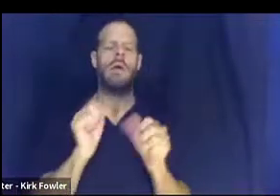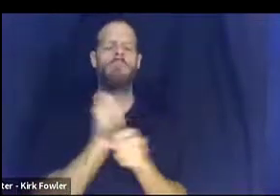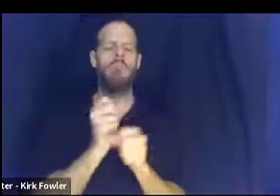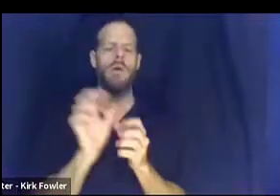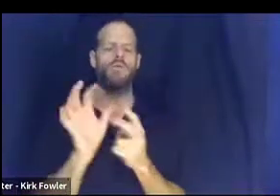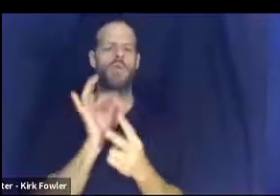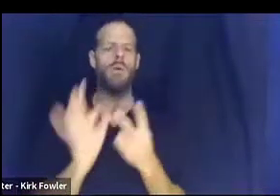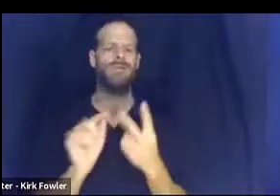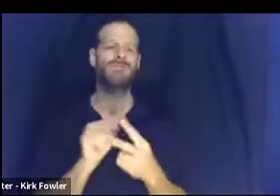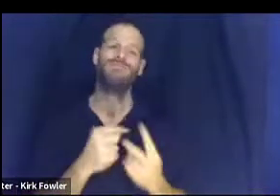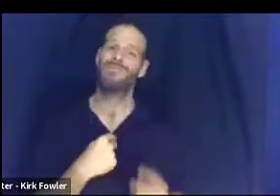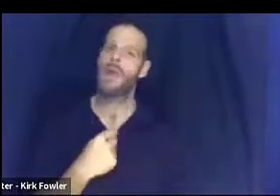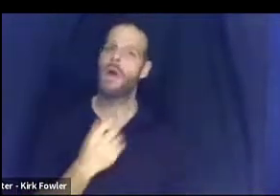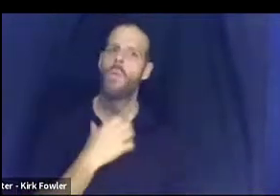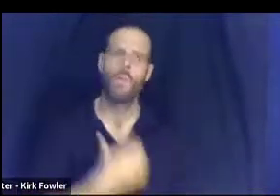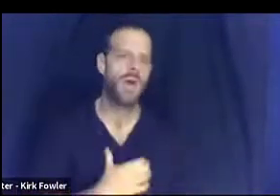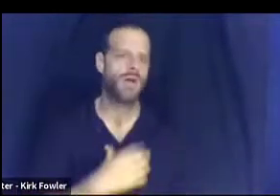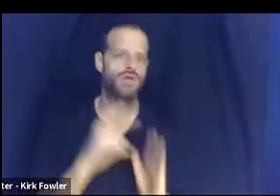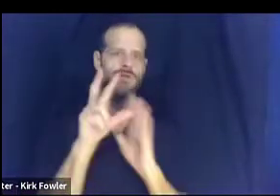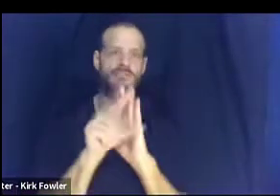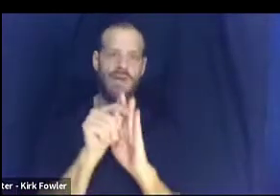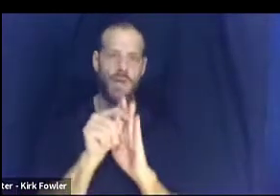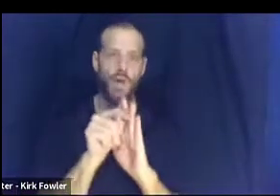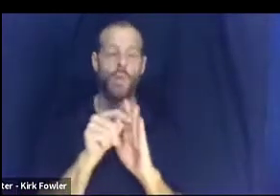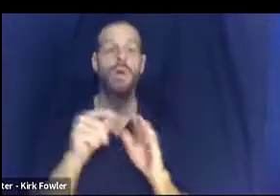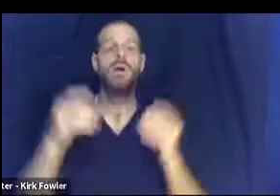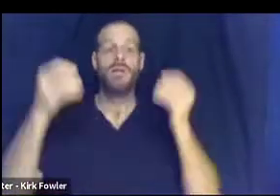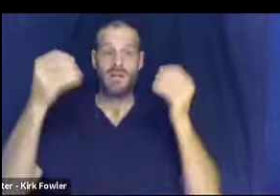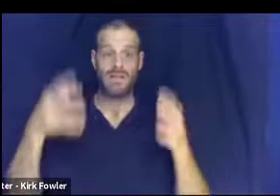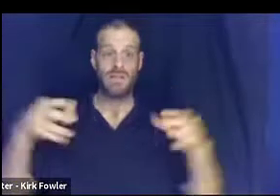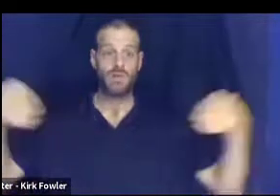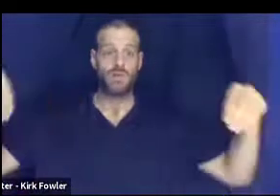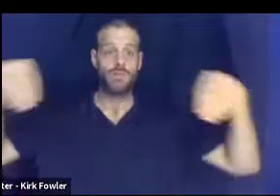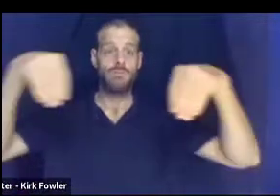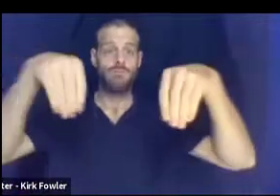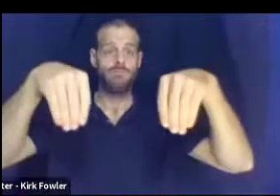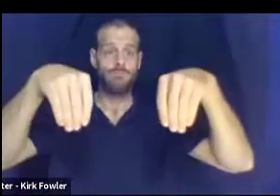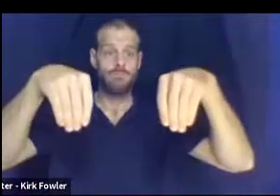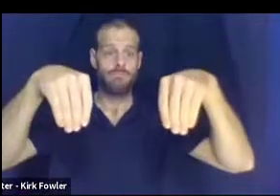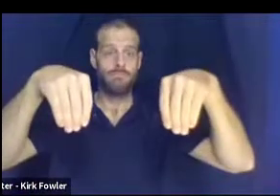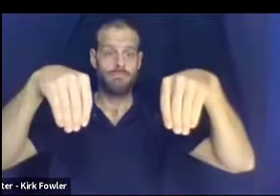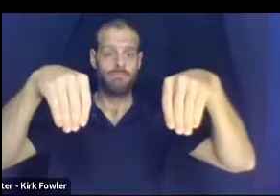'cause what the teacher does, she holds them up, nicely spaced apart.